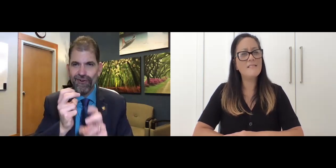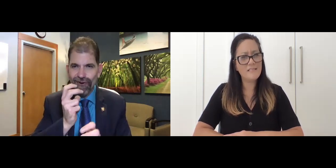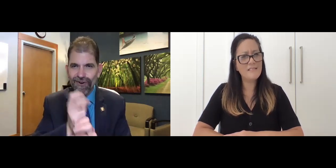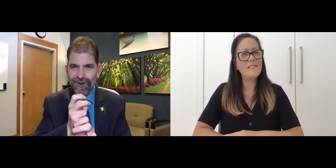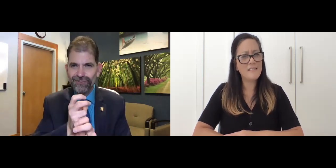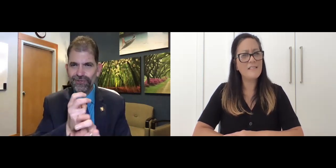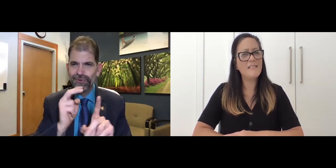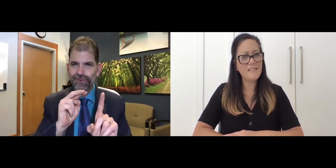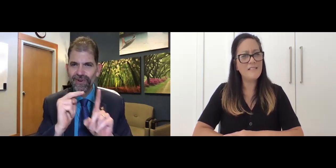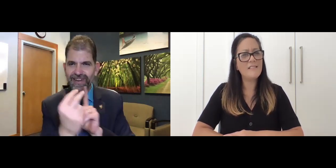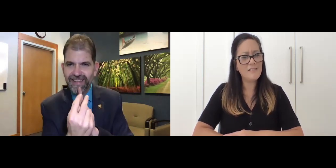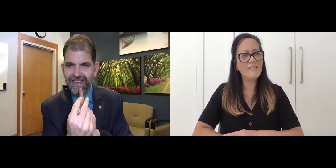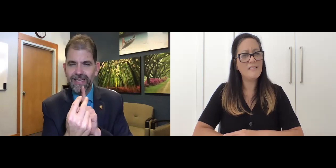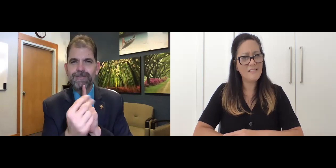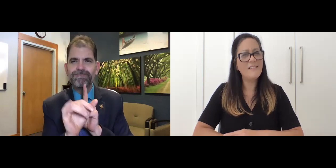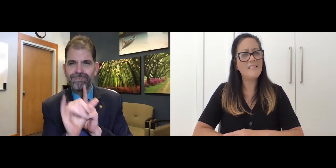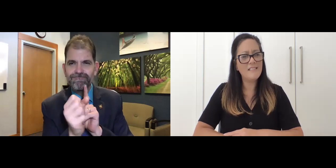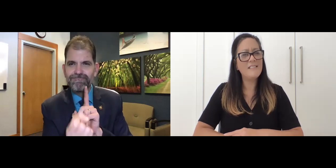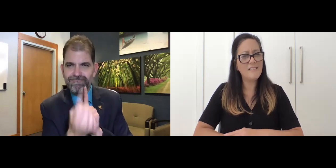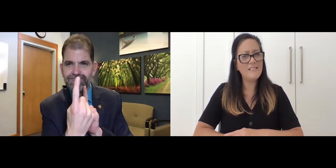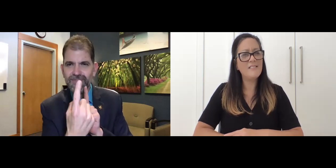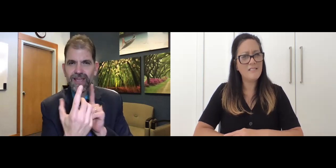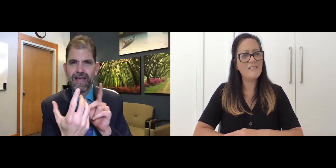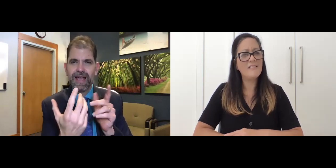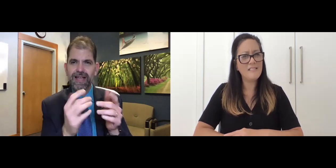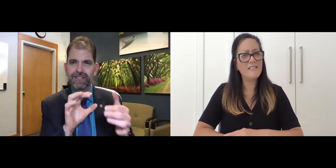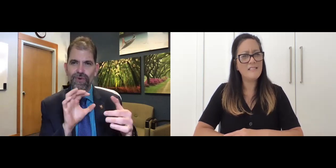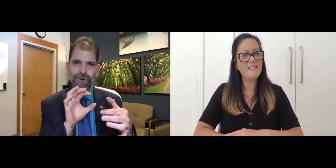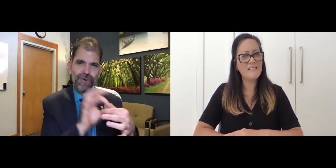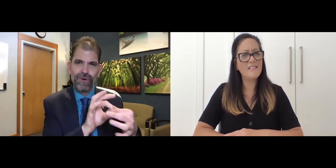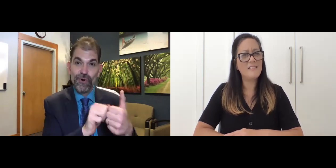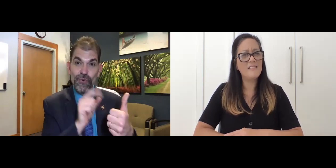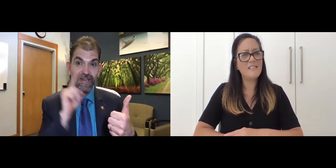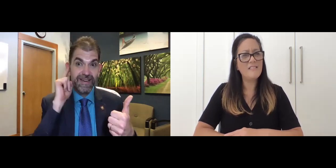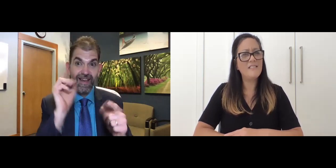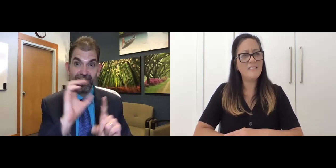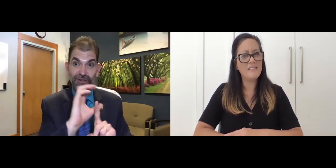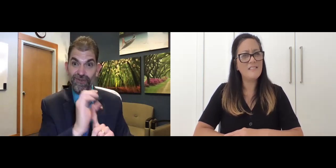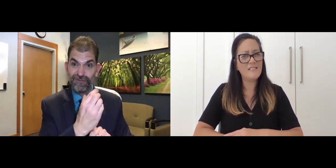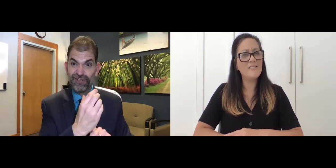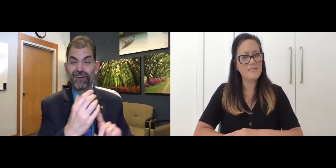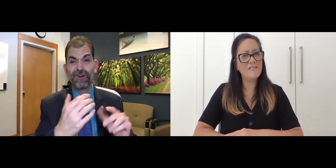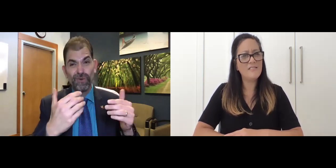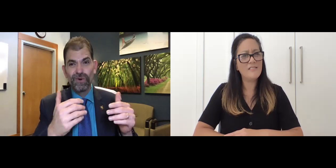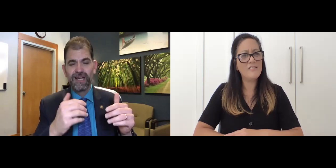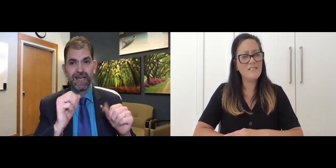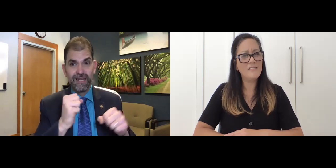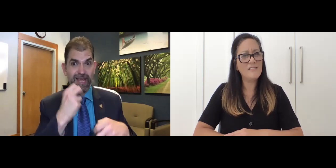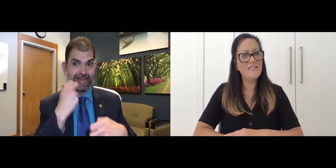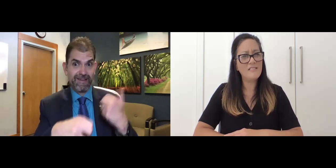theory of mind situation where they're not able to empathize or see another point of view